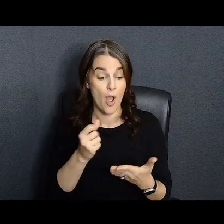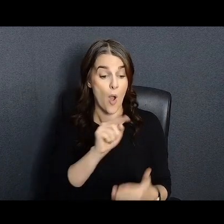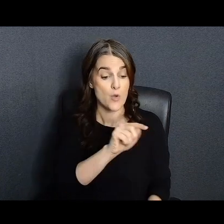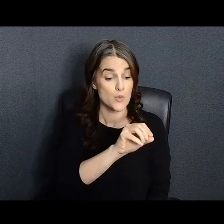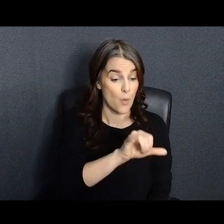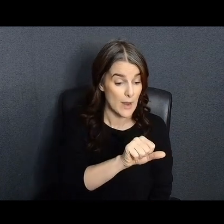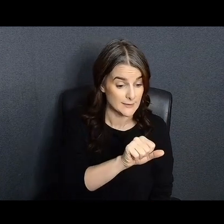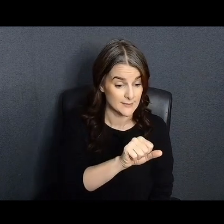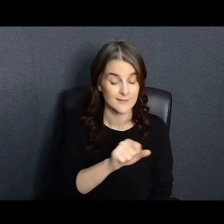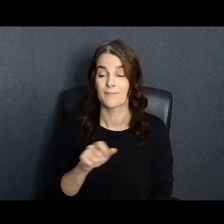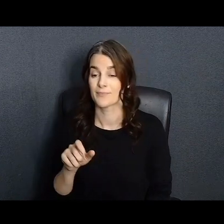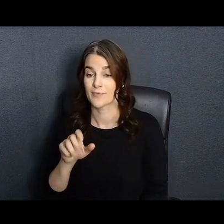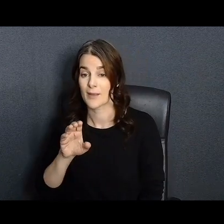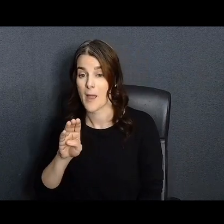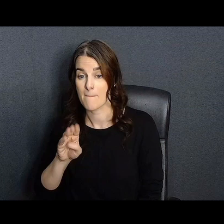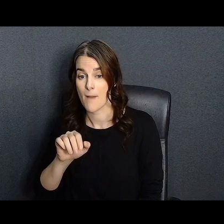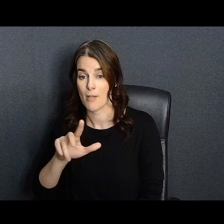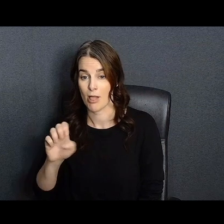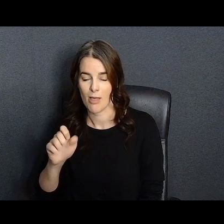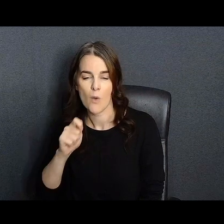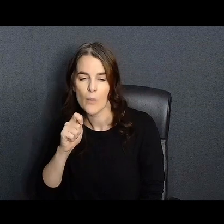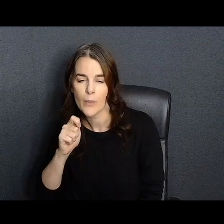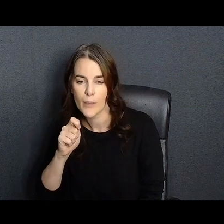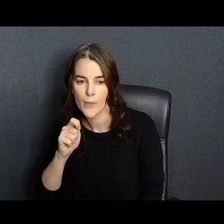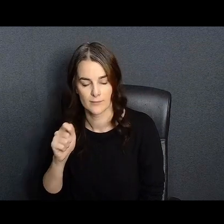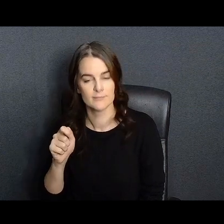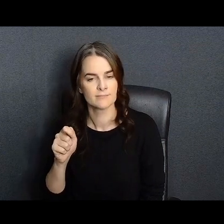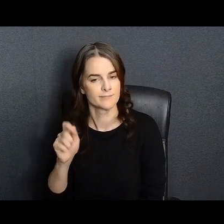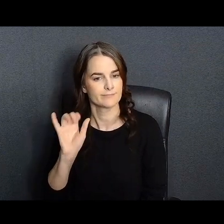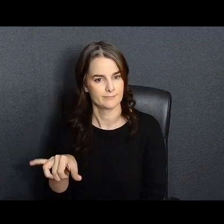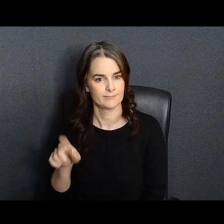So one of the things too with this is even though it looks like a lot,